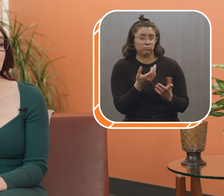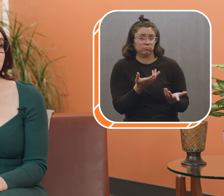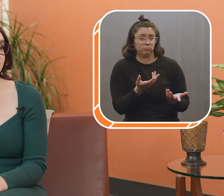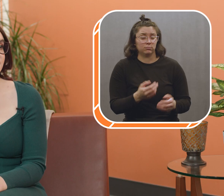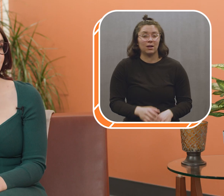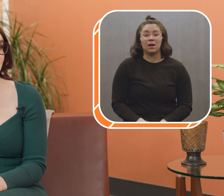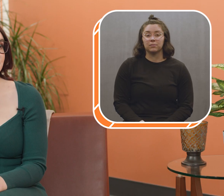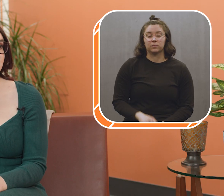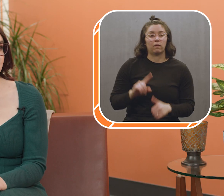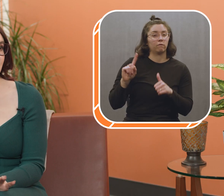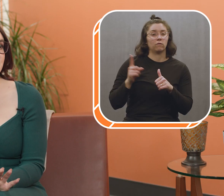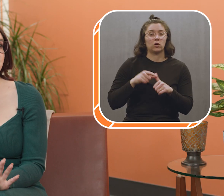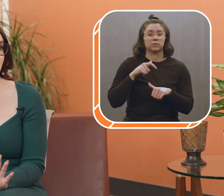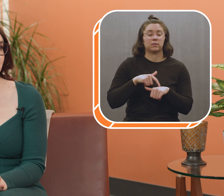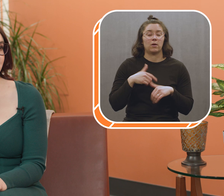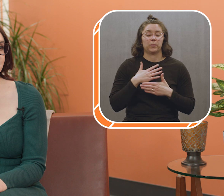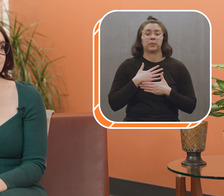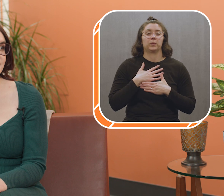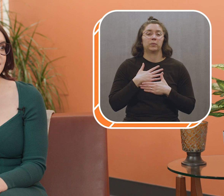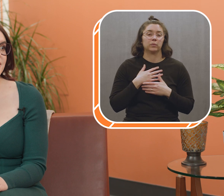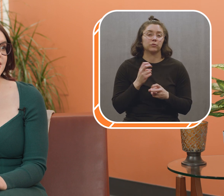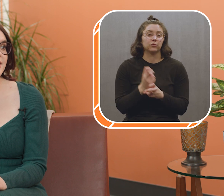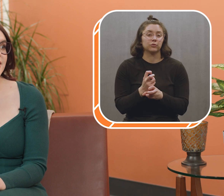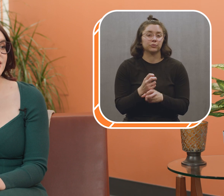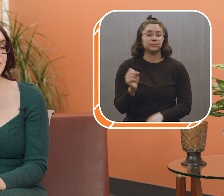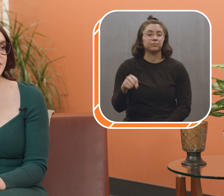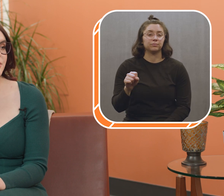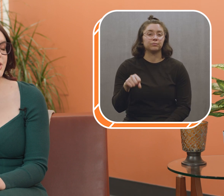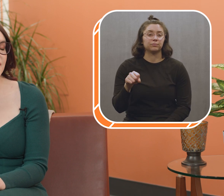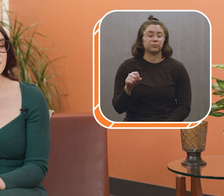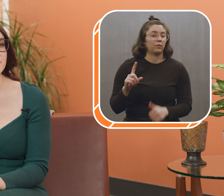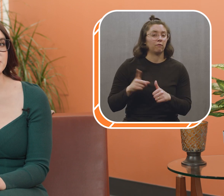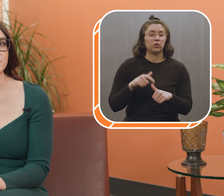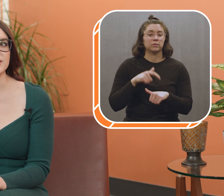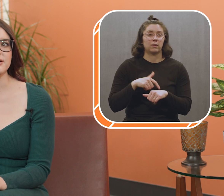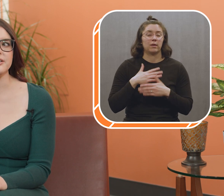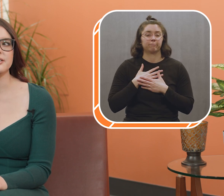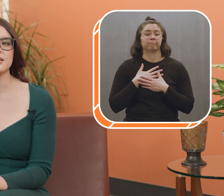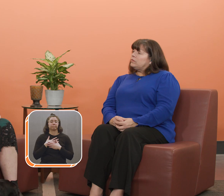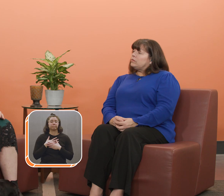That was the first time it was hard. Yeah. Yeah, that was the first time that it was really hard.